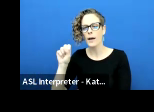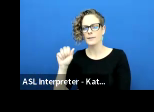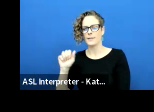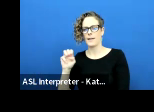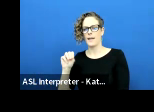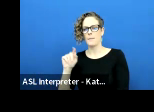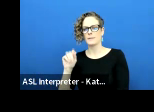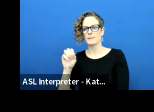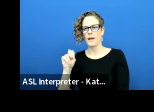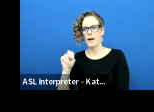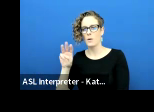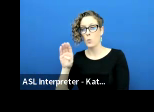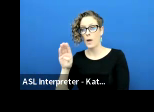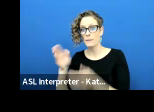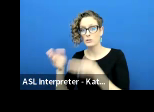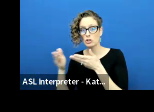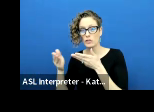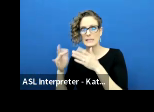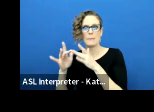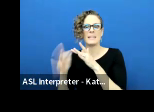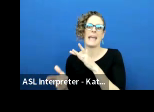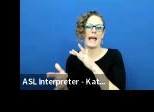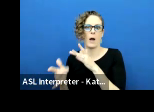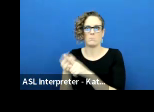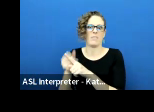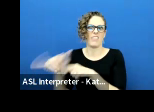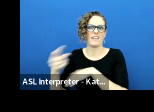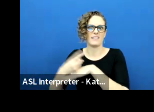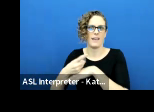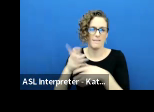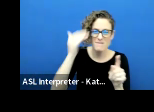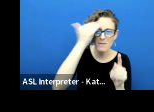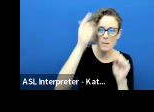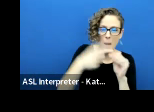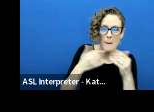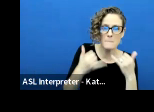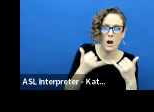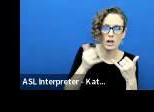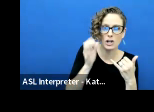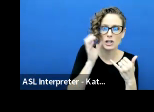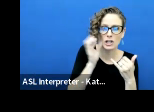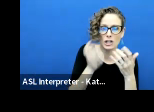hours that day and I'm not sure if you're familiar with modern Computing but most organizations have